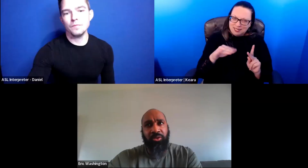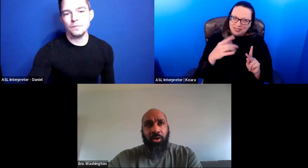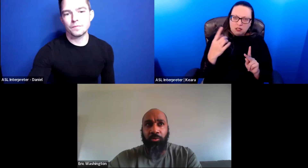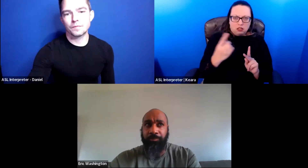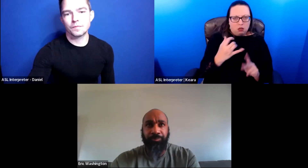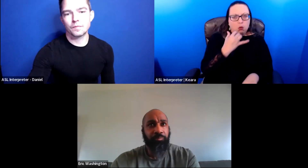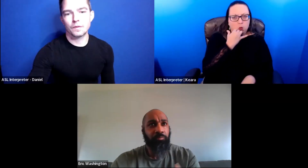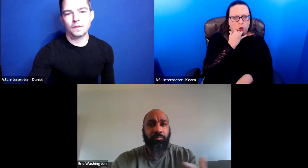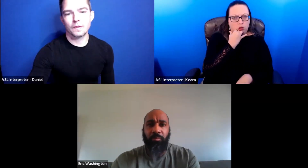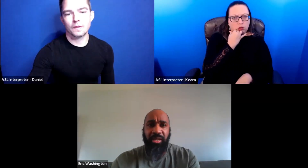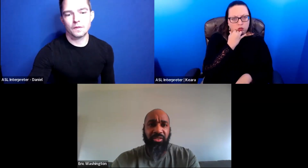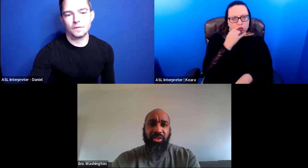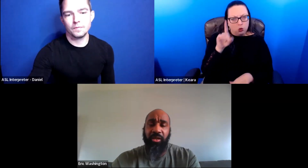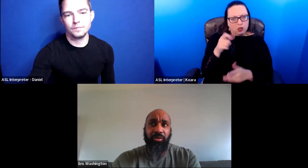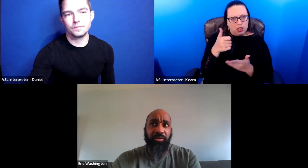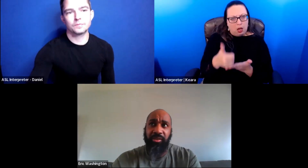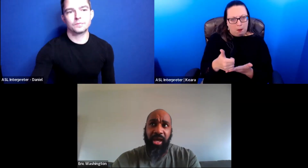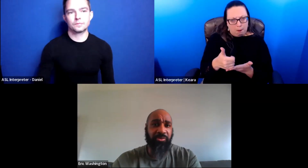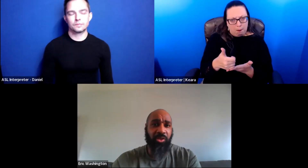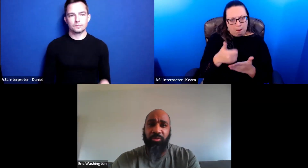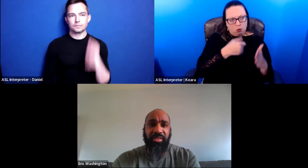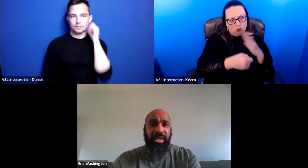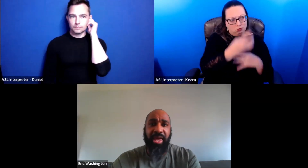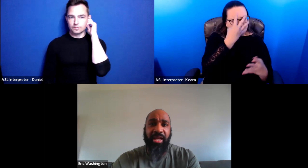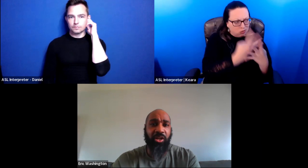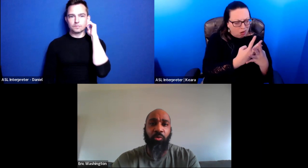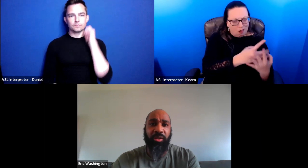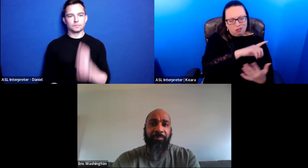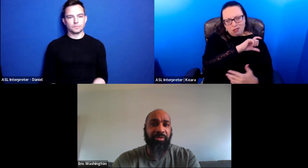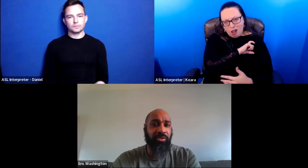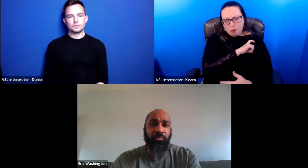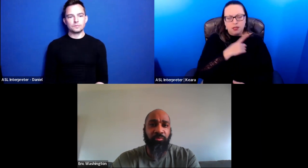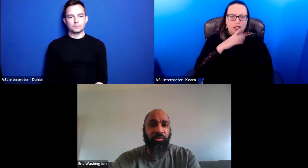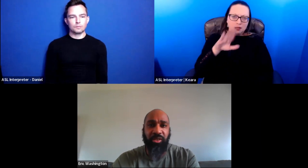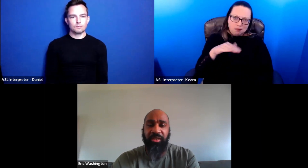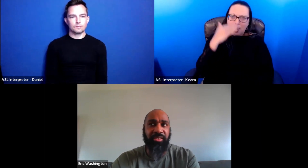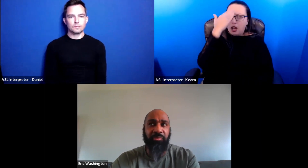So, and jailed. The cops always say "Hey, I know what happened to you, you need to get some